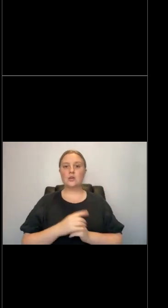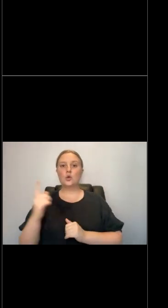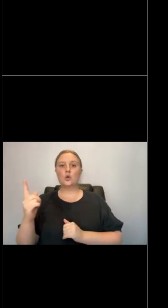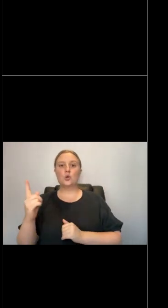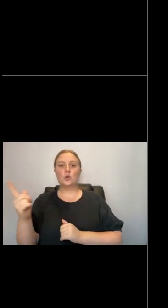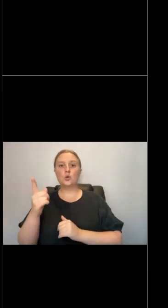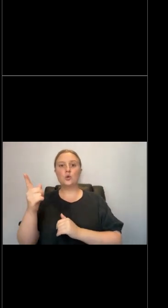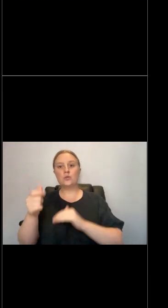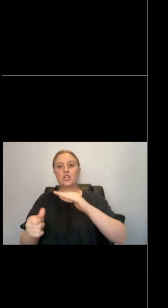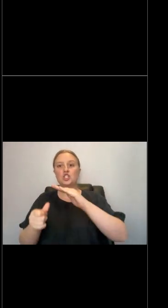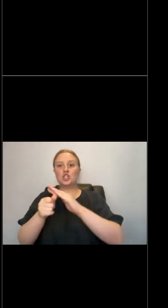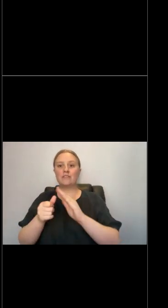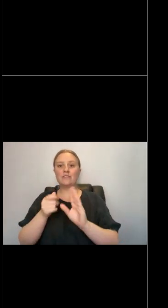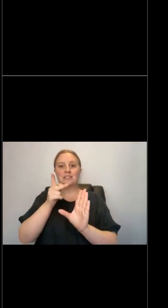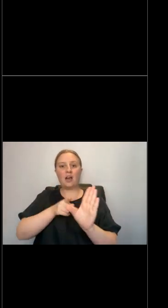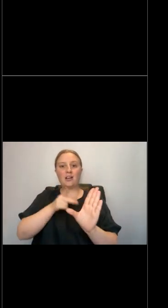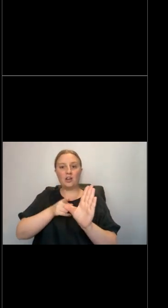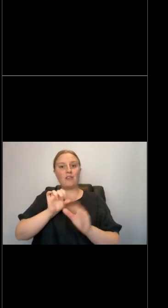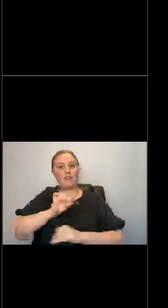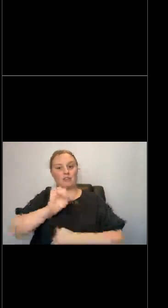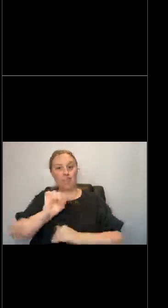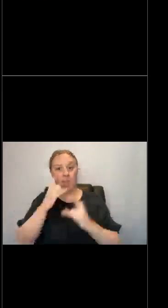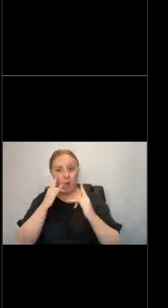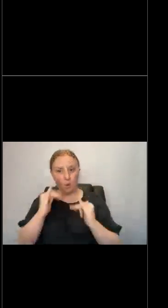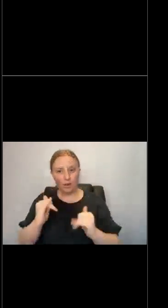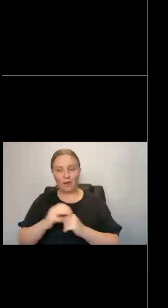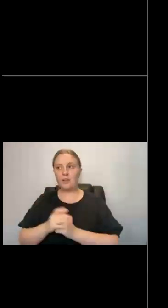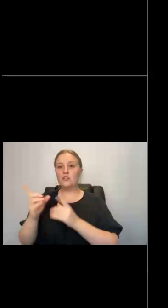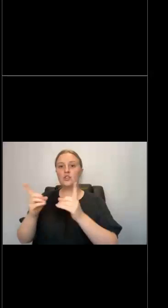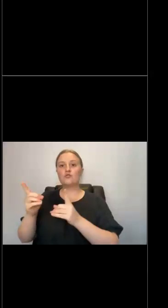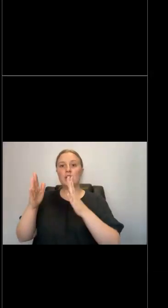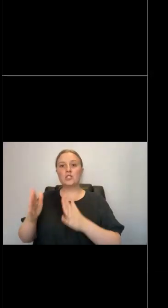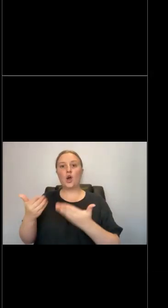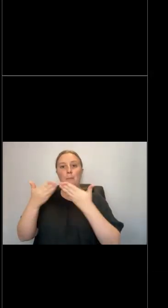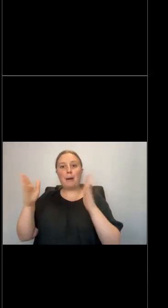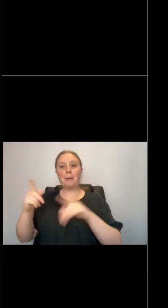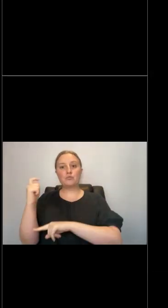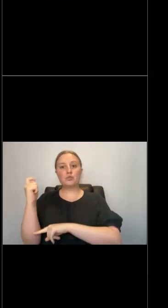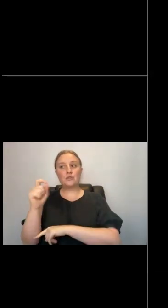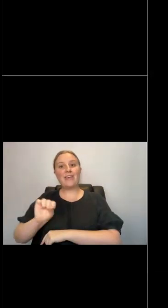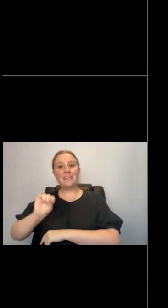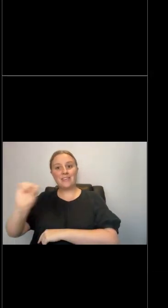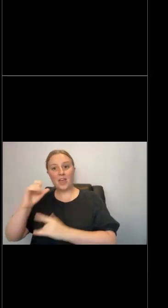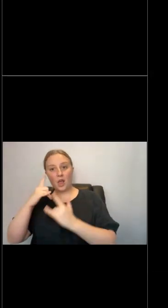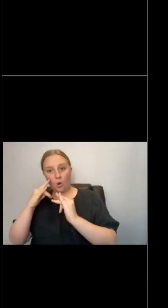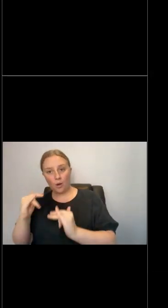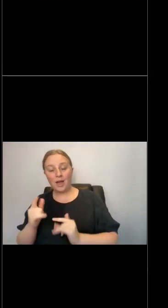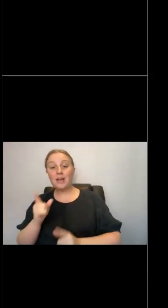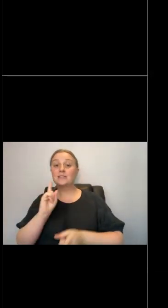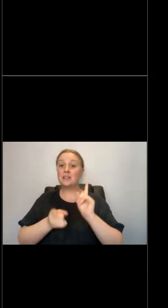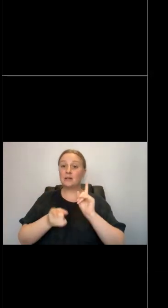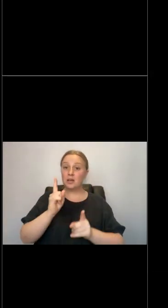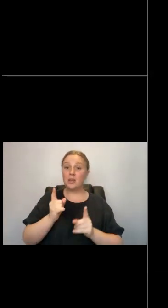a lawyer for the Director of Public Prosecutions. And sometimes that will be a with the attorney general. It.